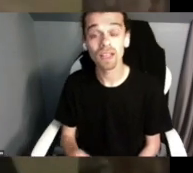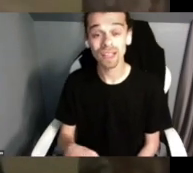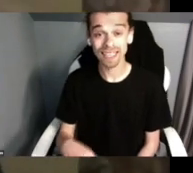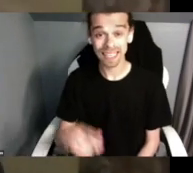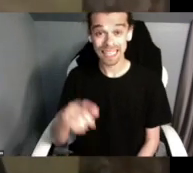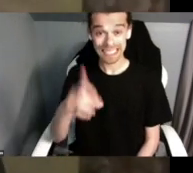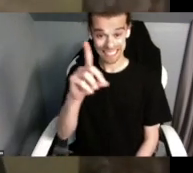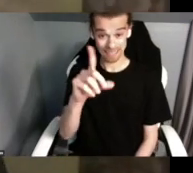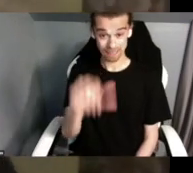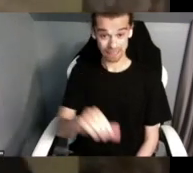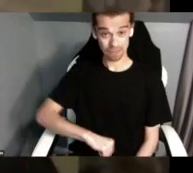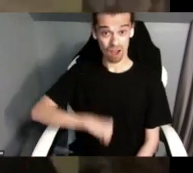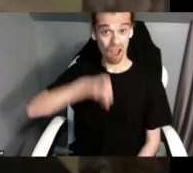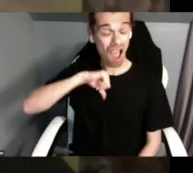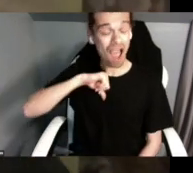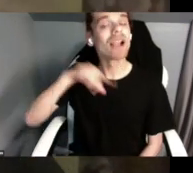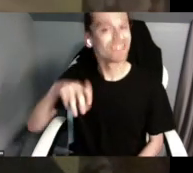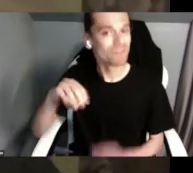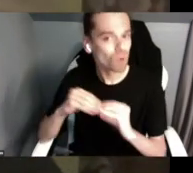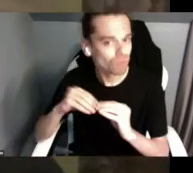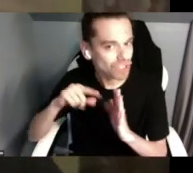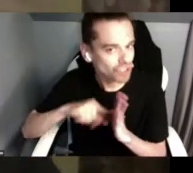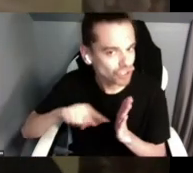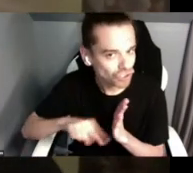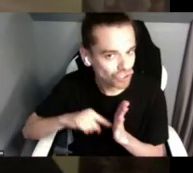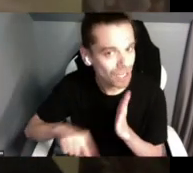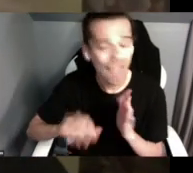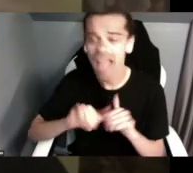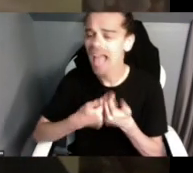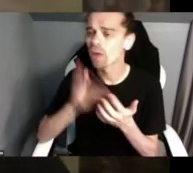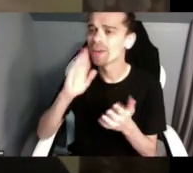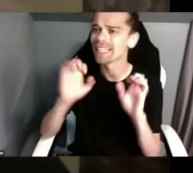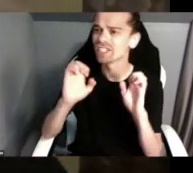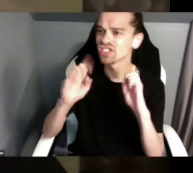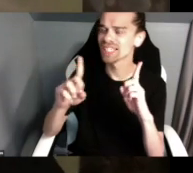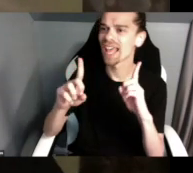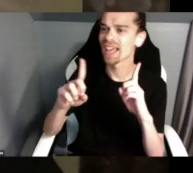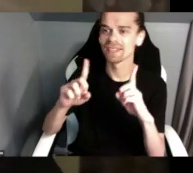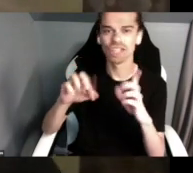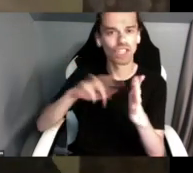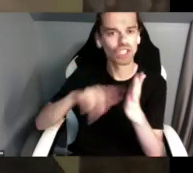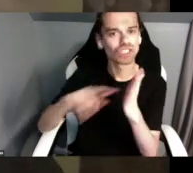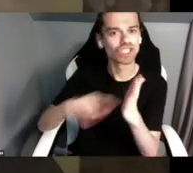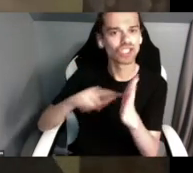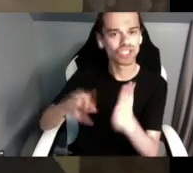How are we going to educate the research field about what